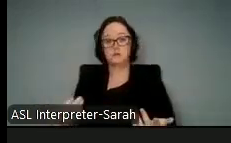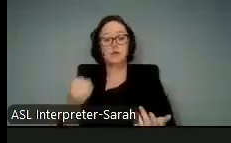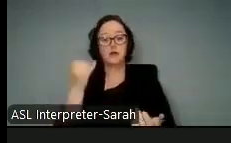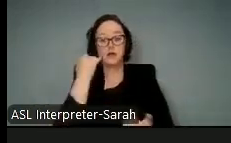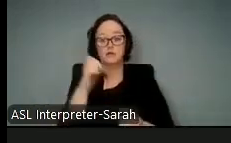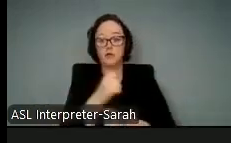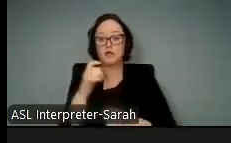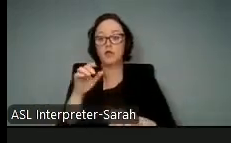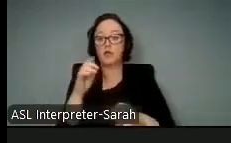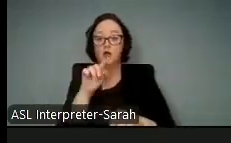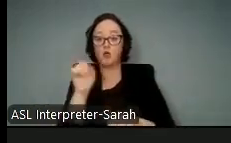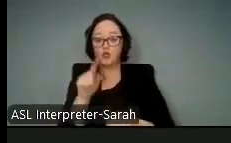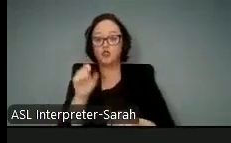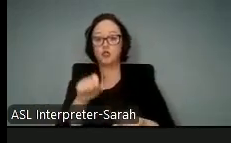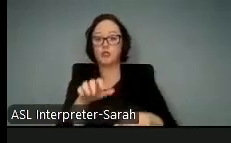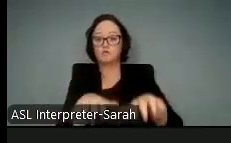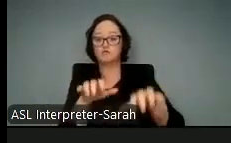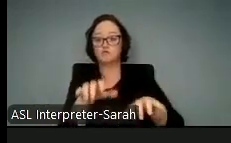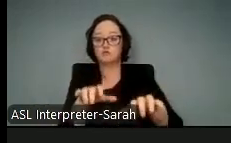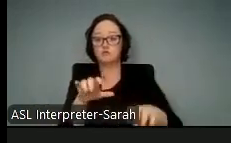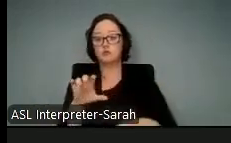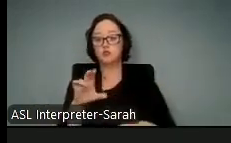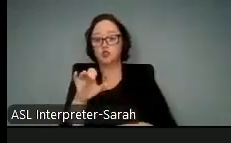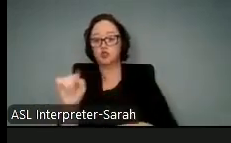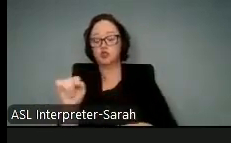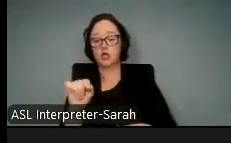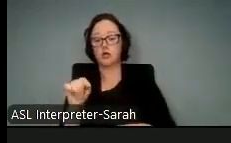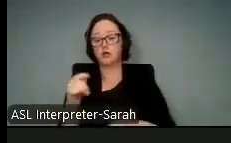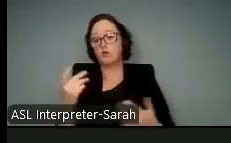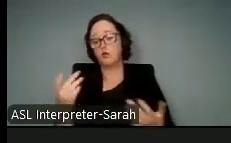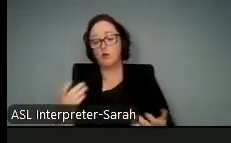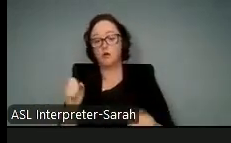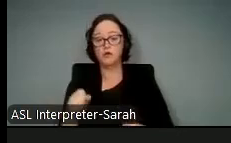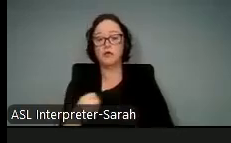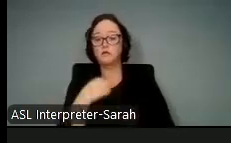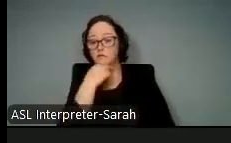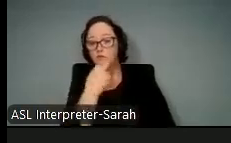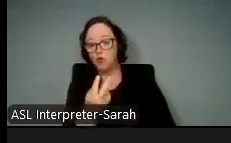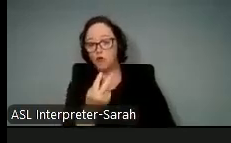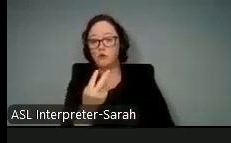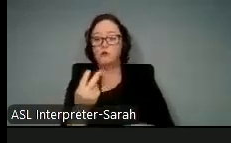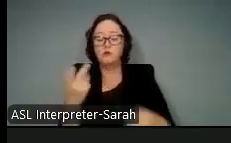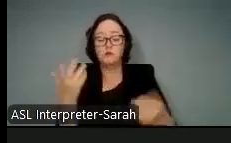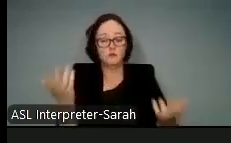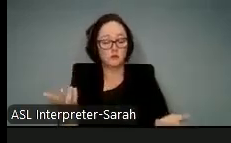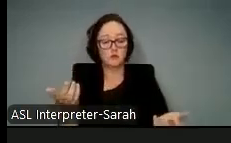you're more than free to unmute and say something, but we'll give you as much time as we can to ask any clarifications,